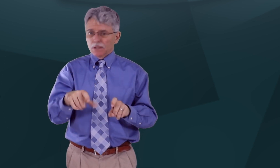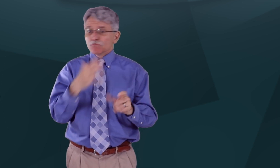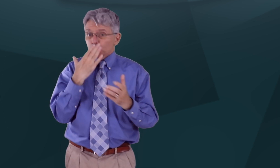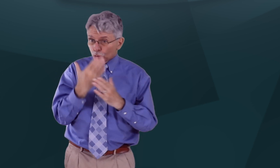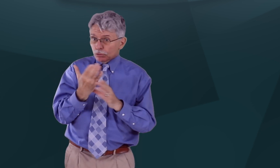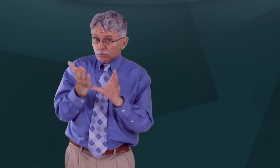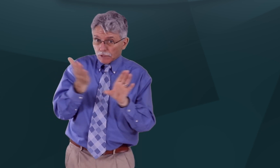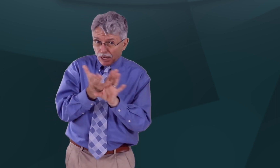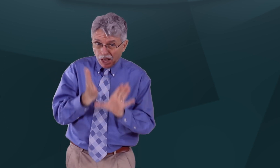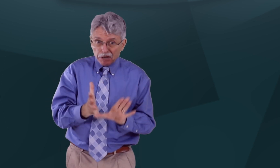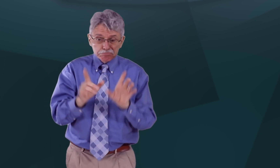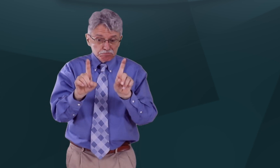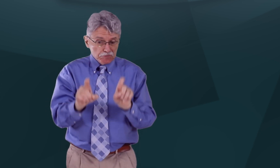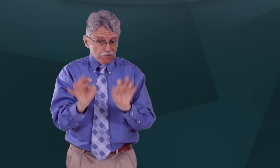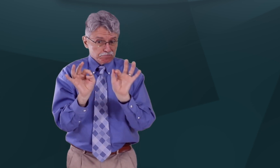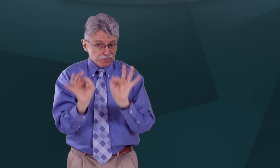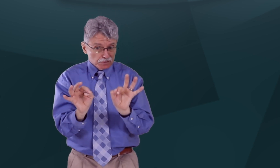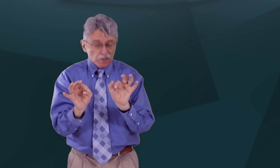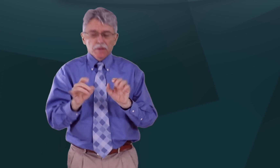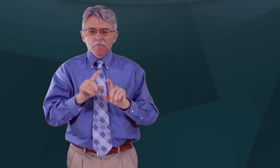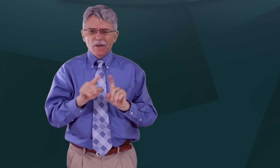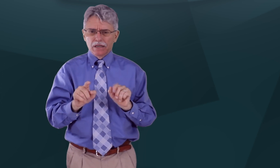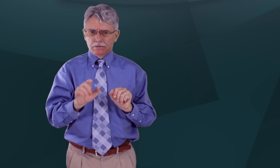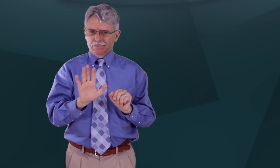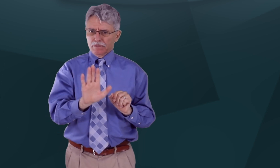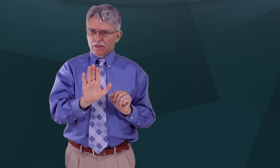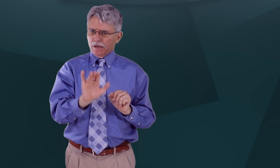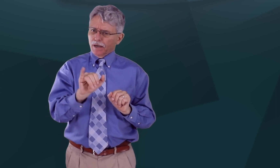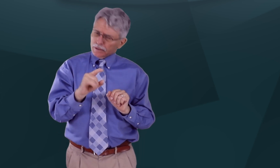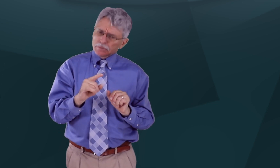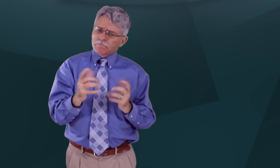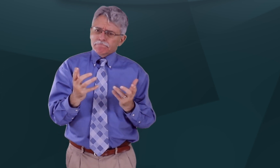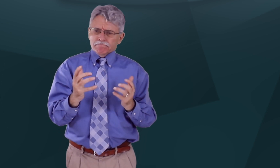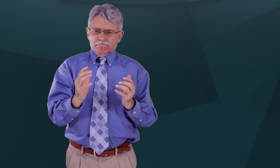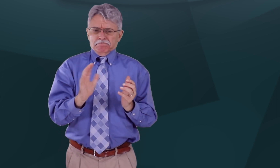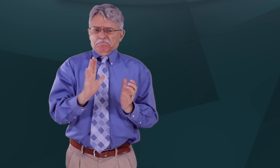you know, was tested by a great psychologist and her IQ was, you know,